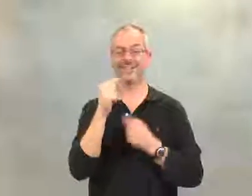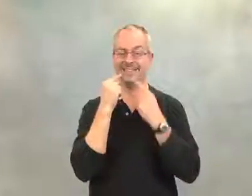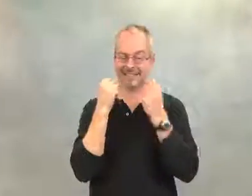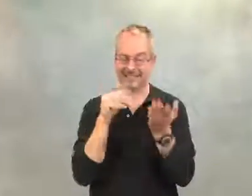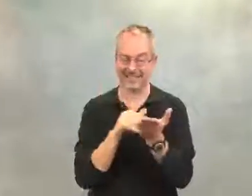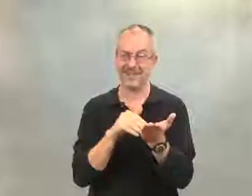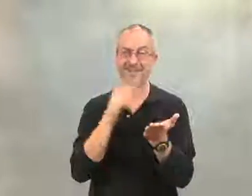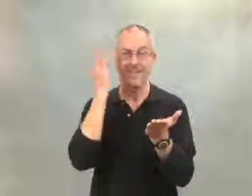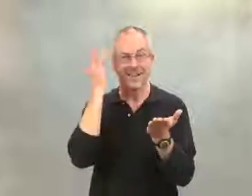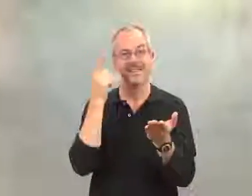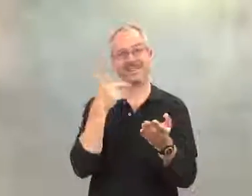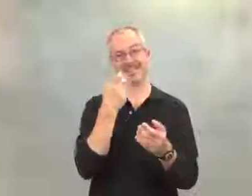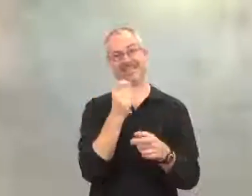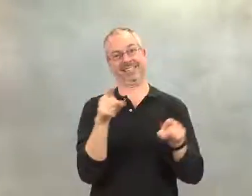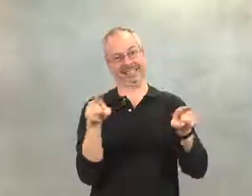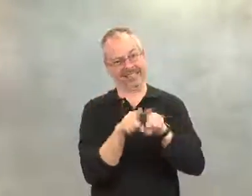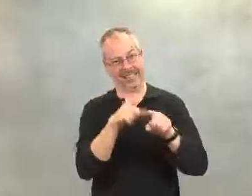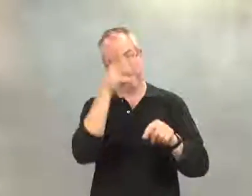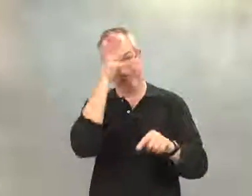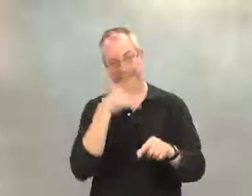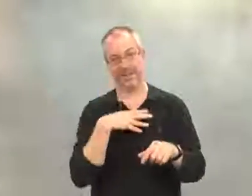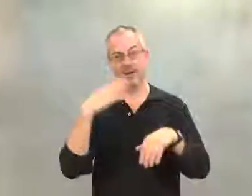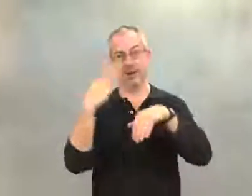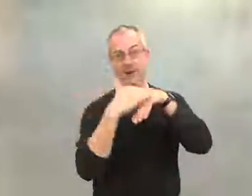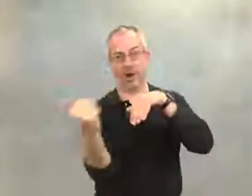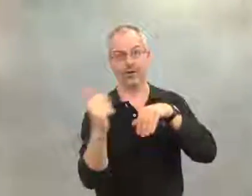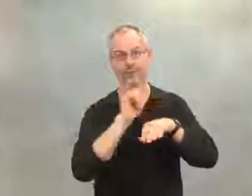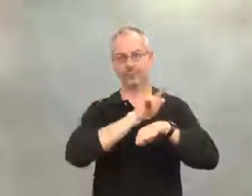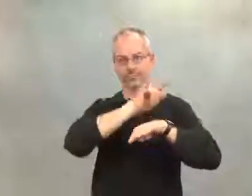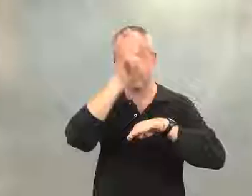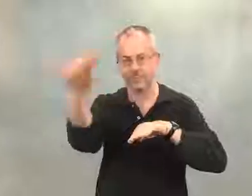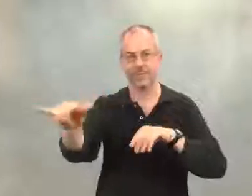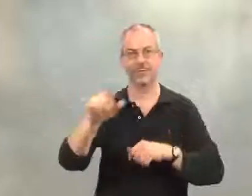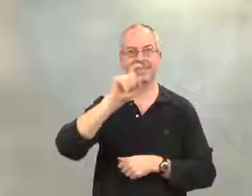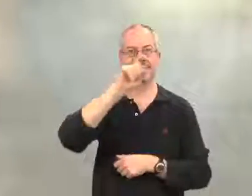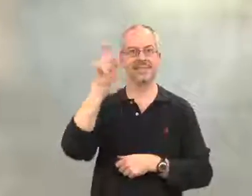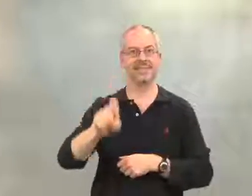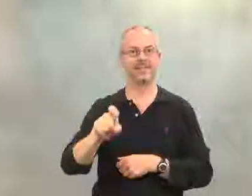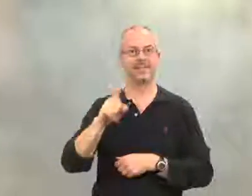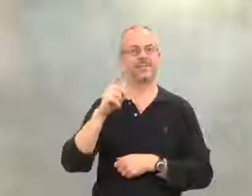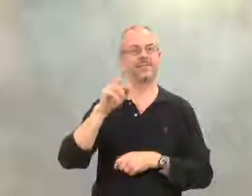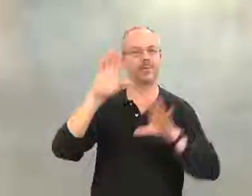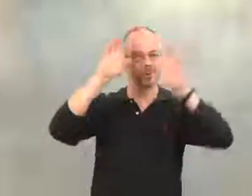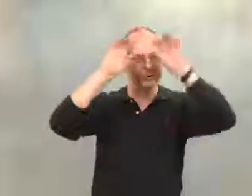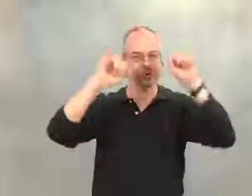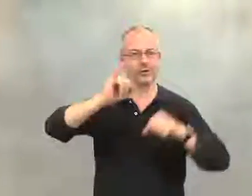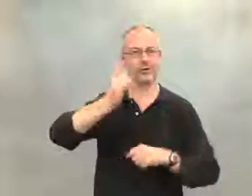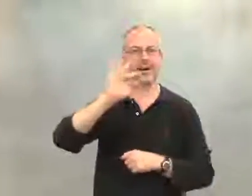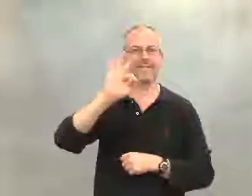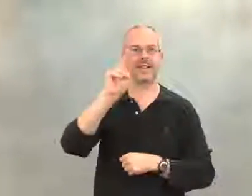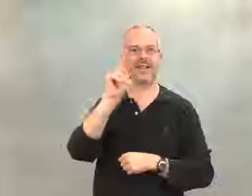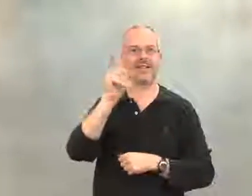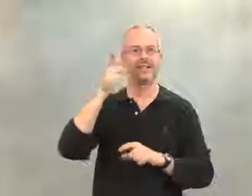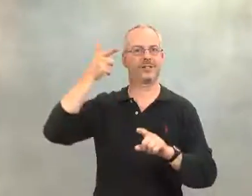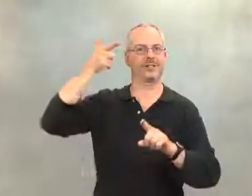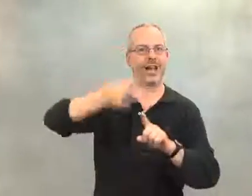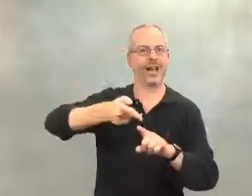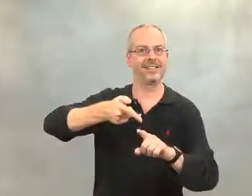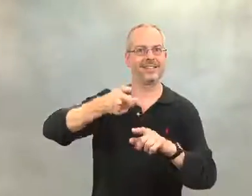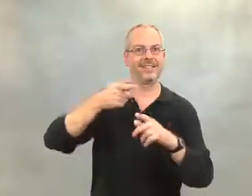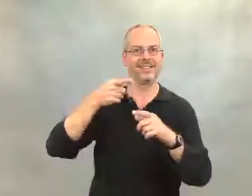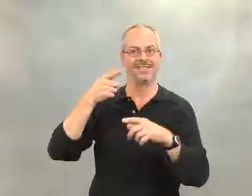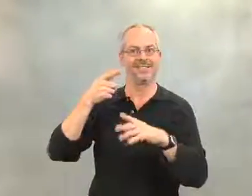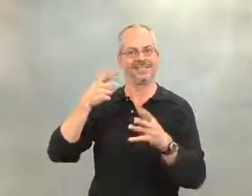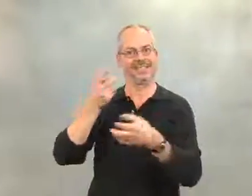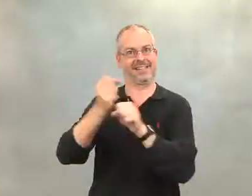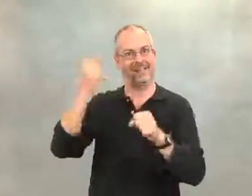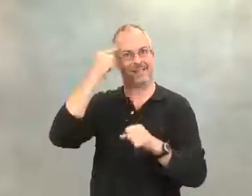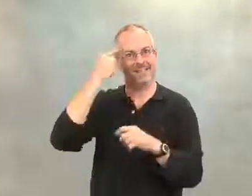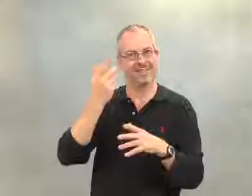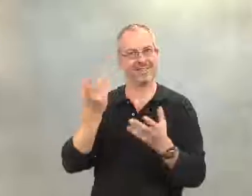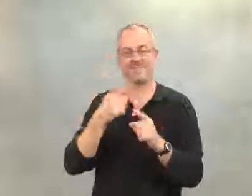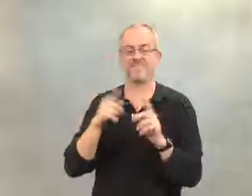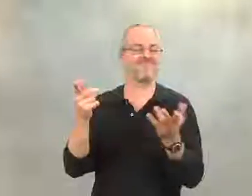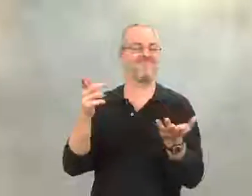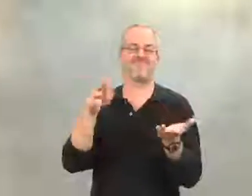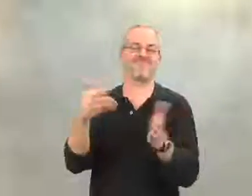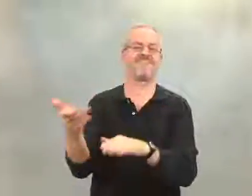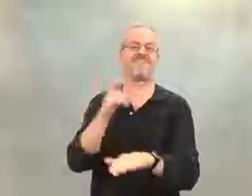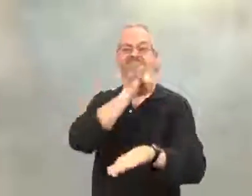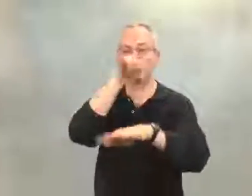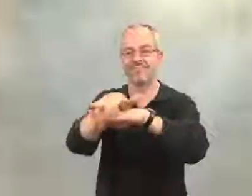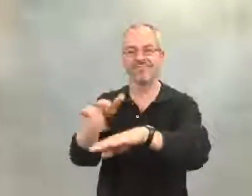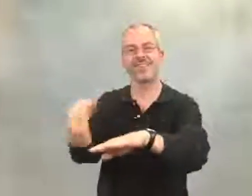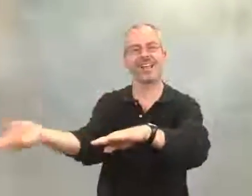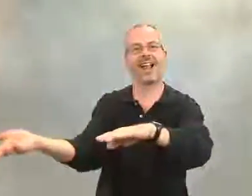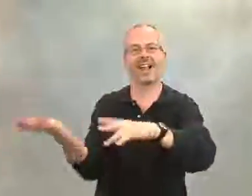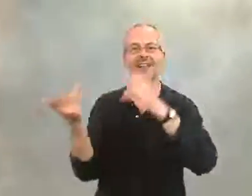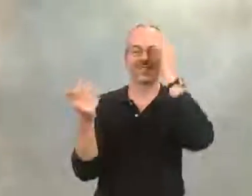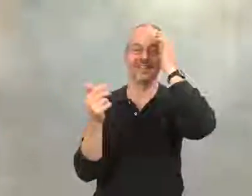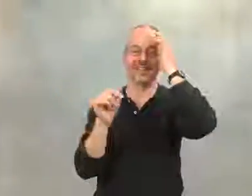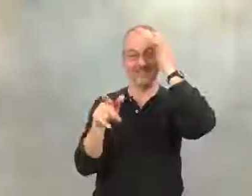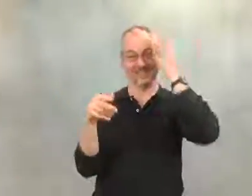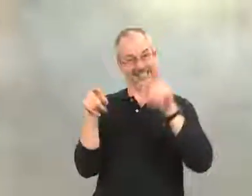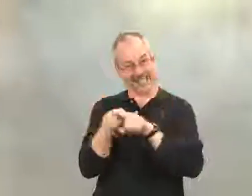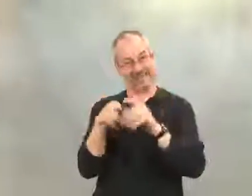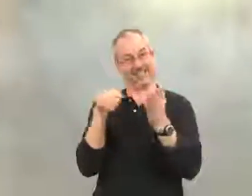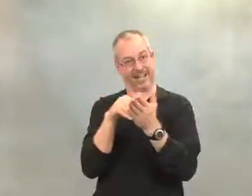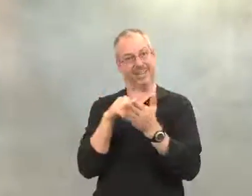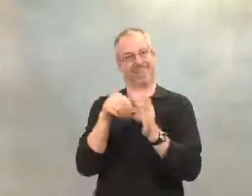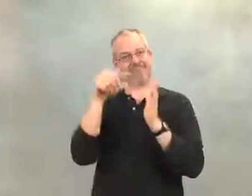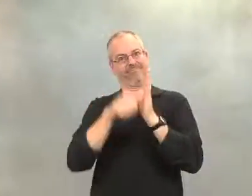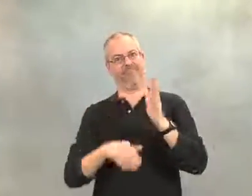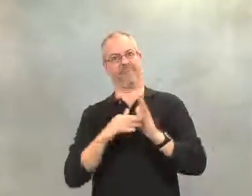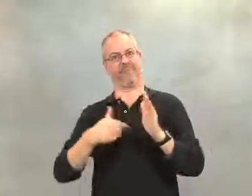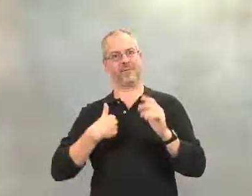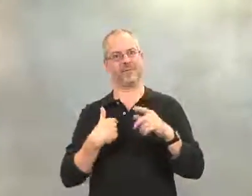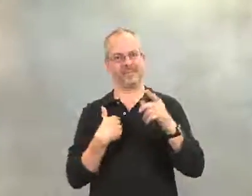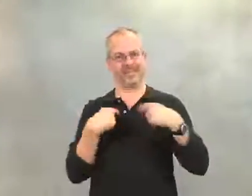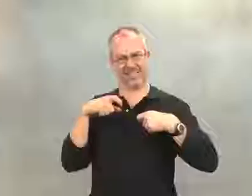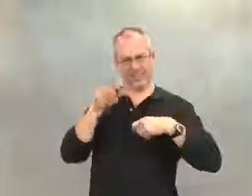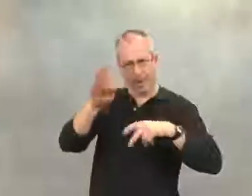He was called to fly to Texas when JFK was shot.